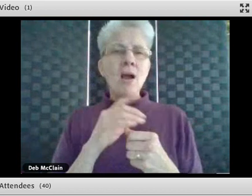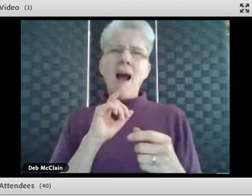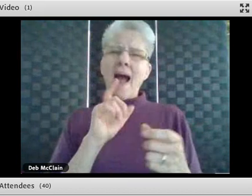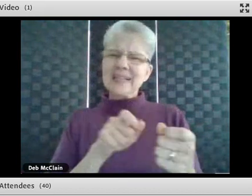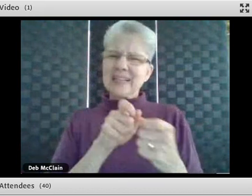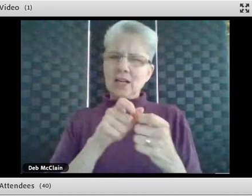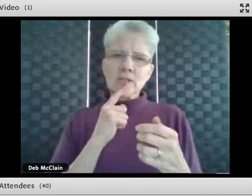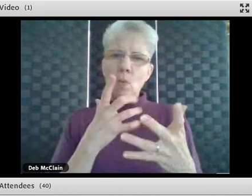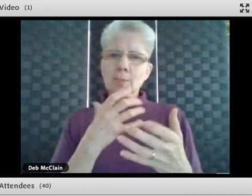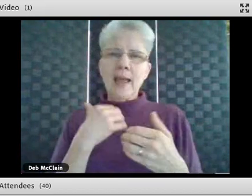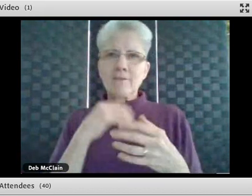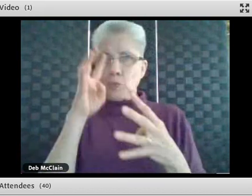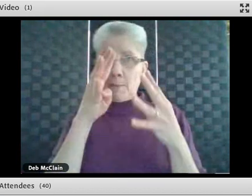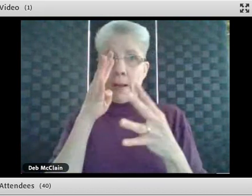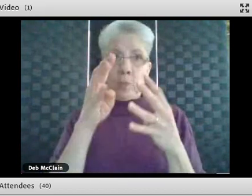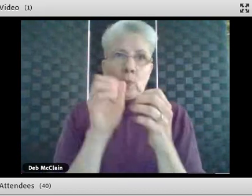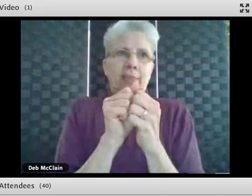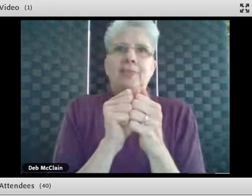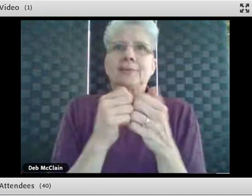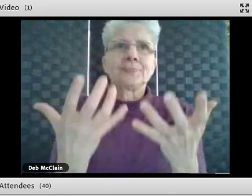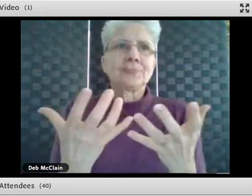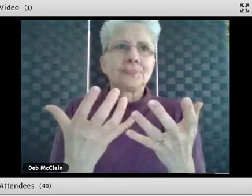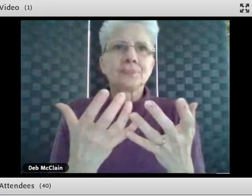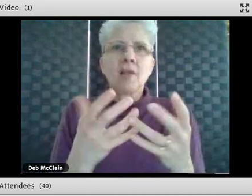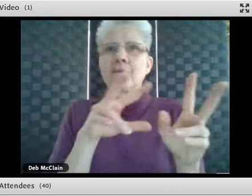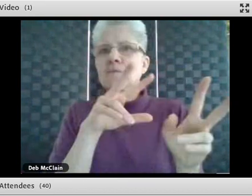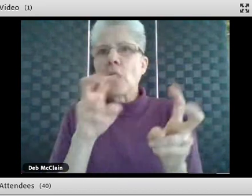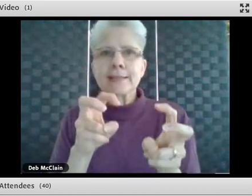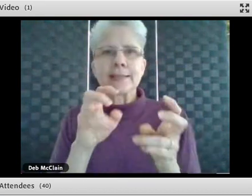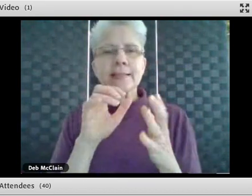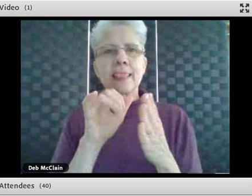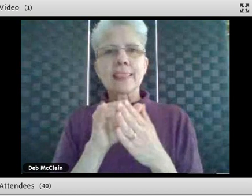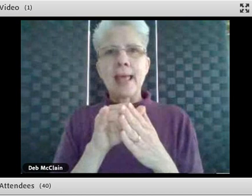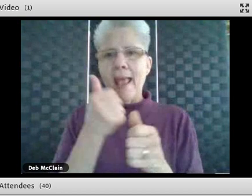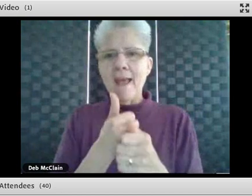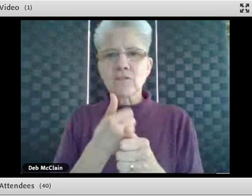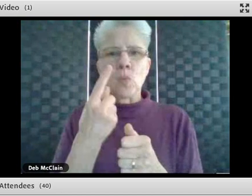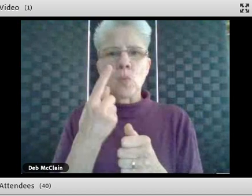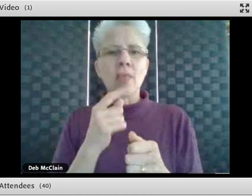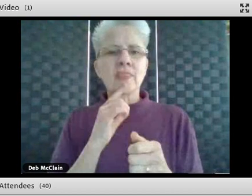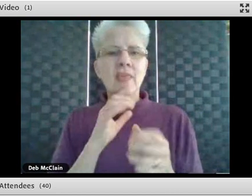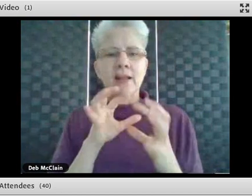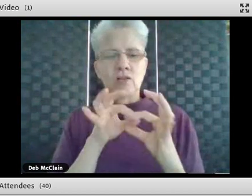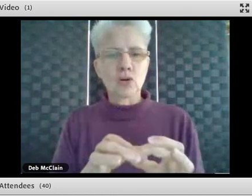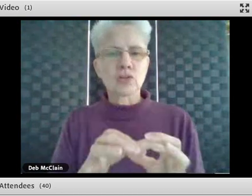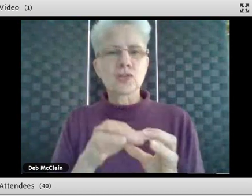to have to come up with the phrases, every single one that refers to World War I.